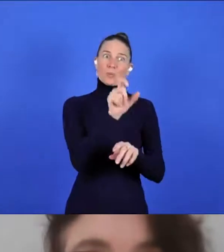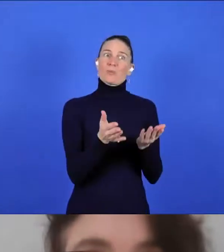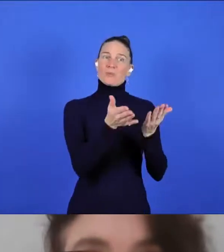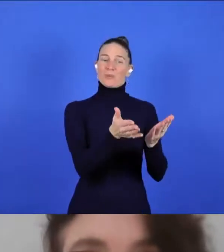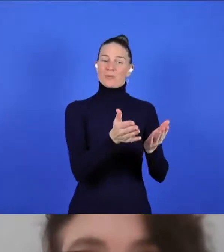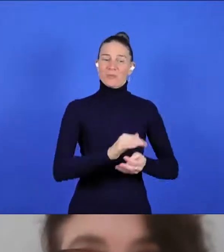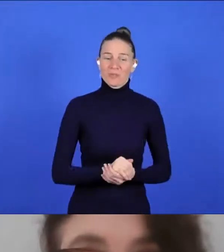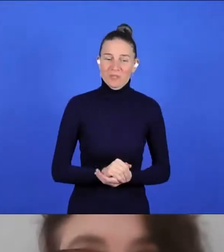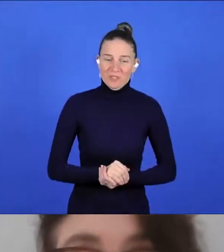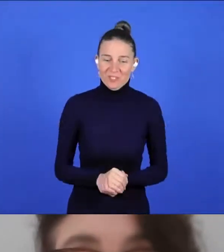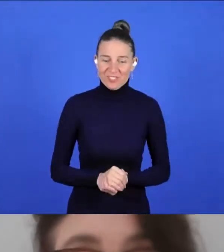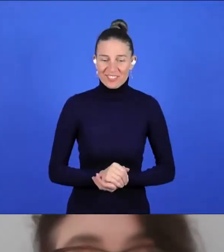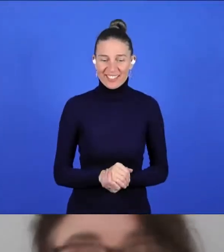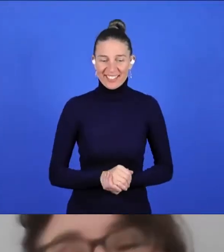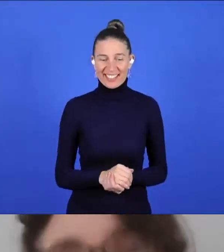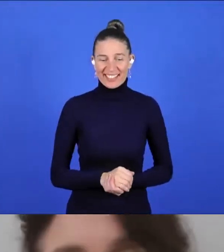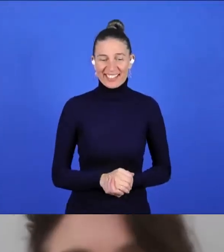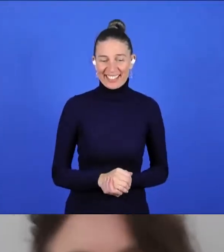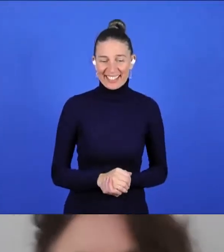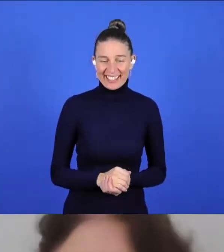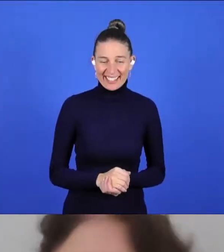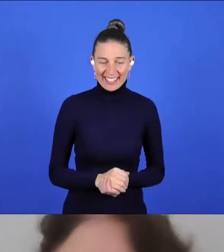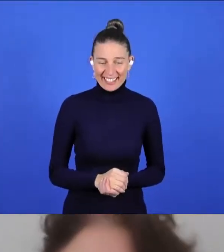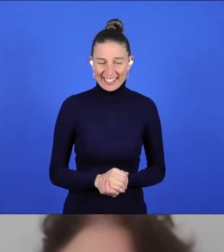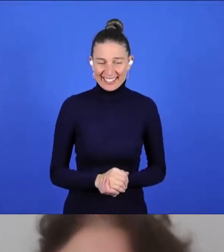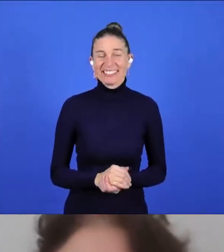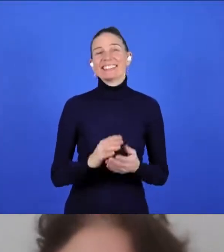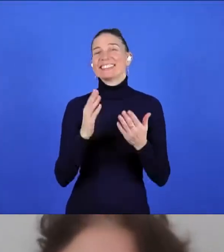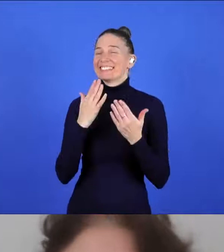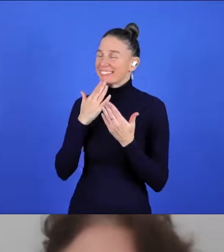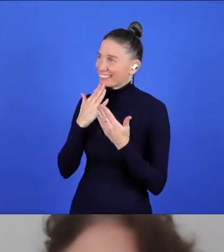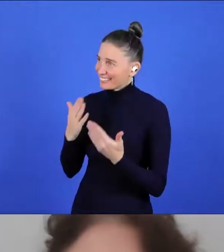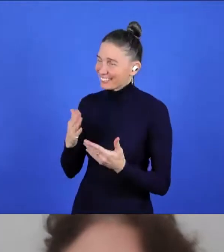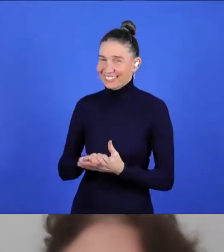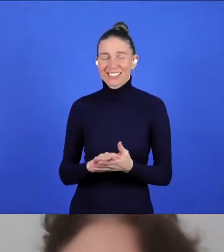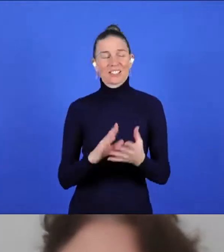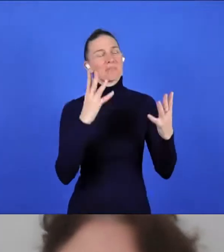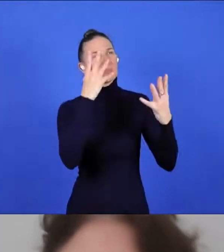presentation of cochlear implant user.